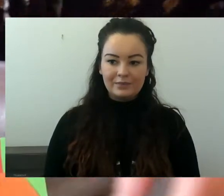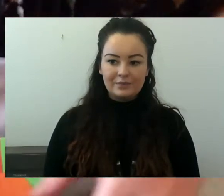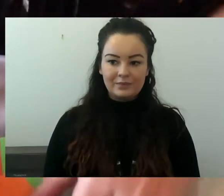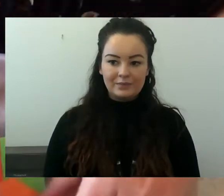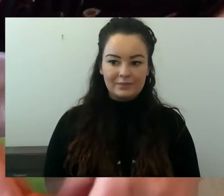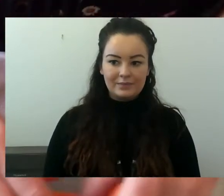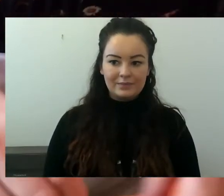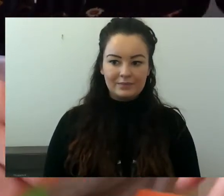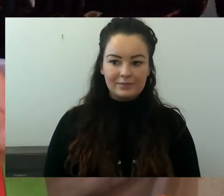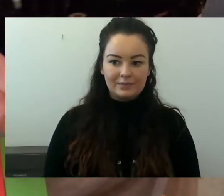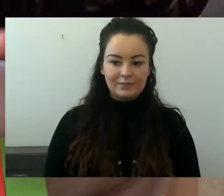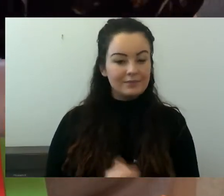there you go